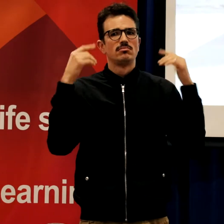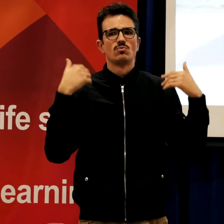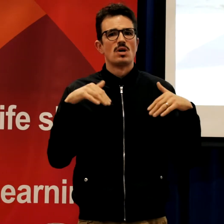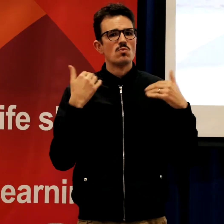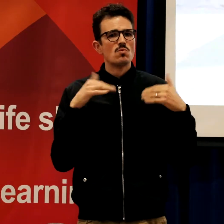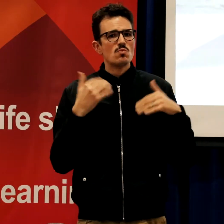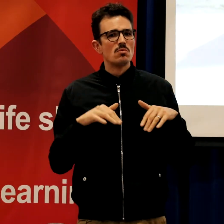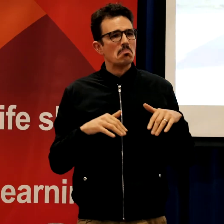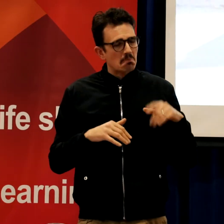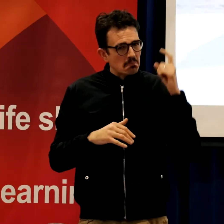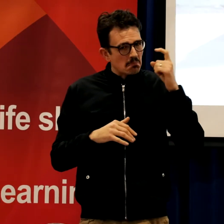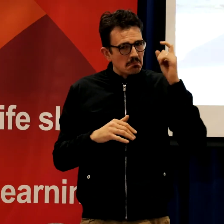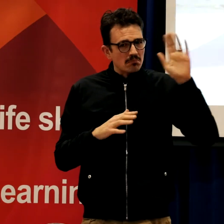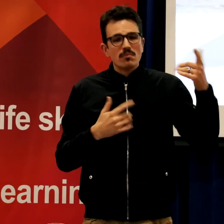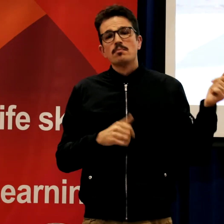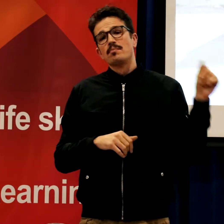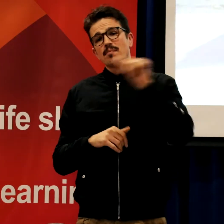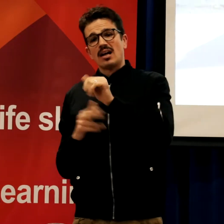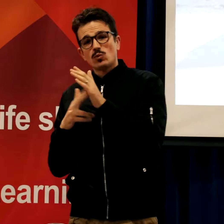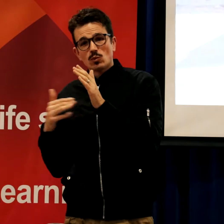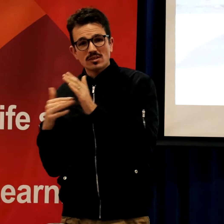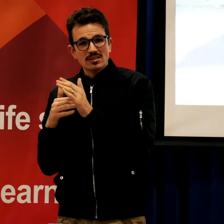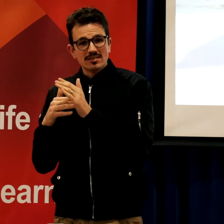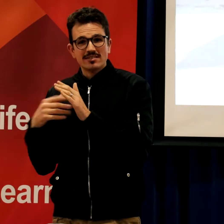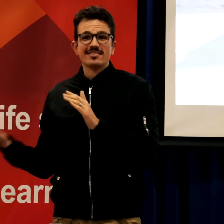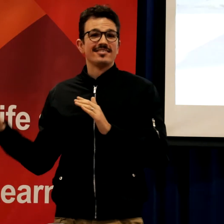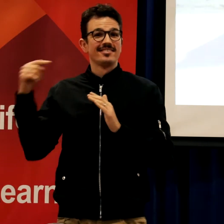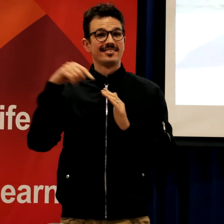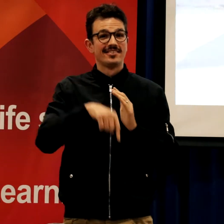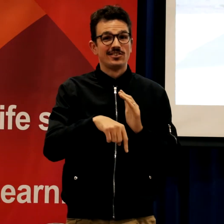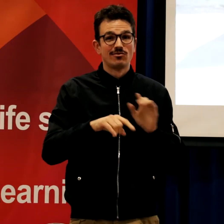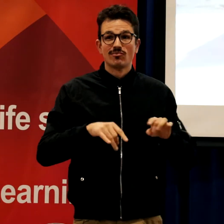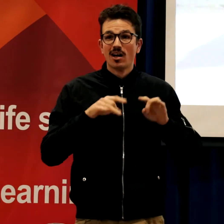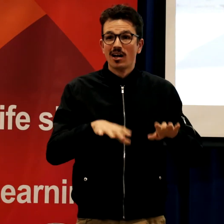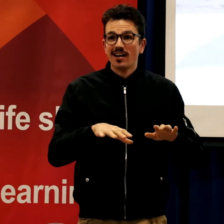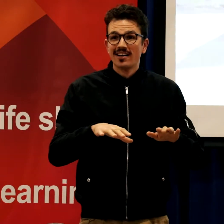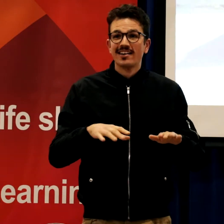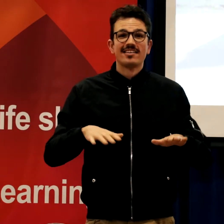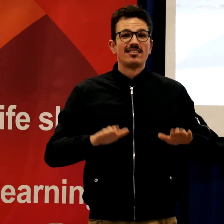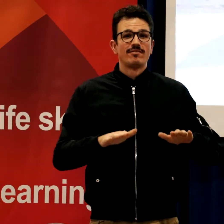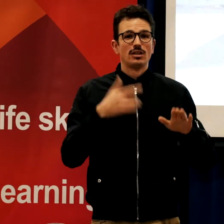it really opened my eyes to what’s available over there in Europe. Then we went back to New Zealand and then had a look at Australia.